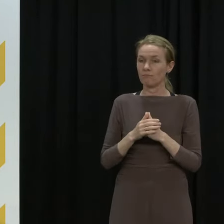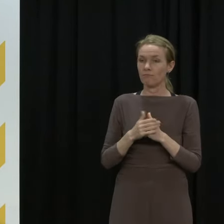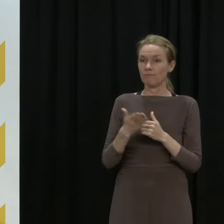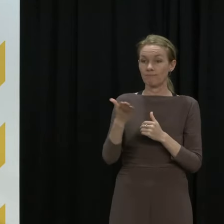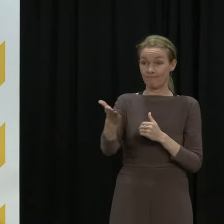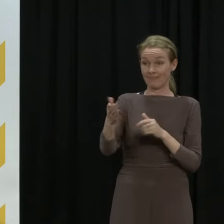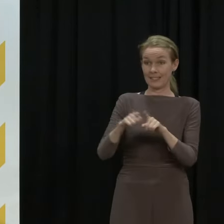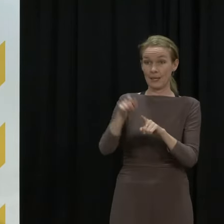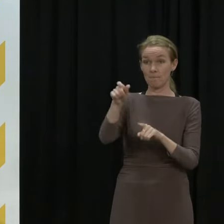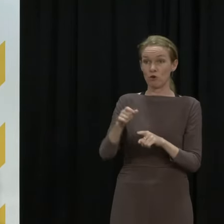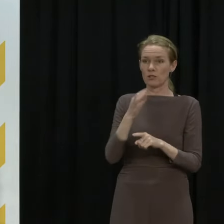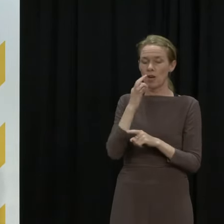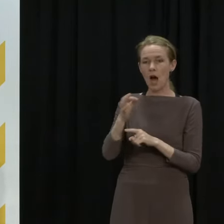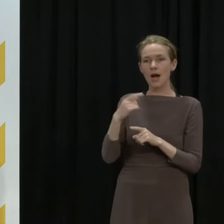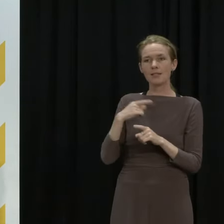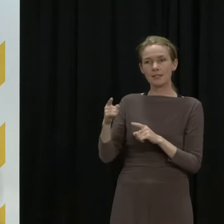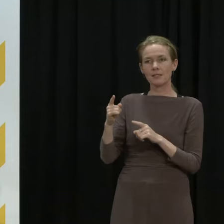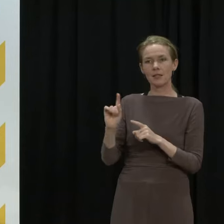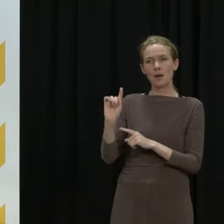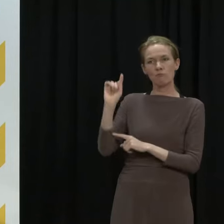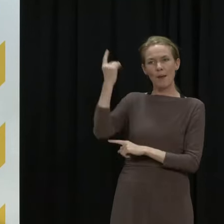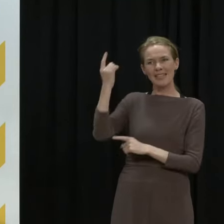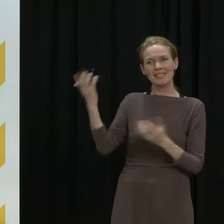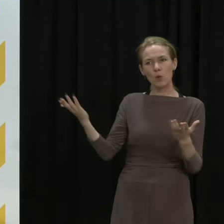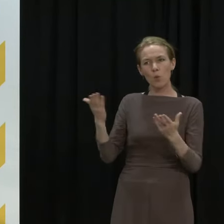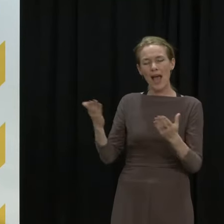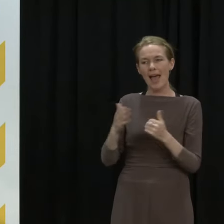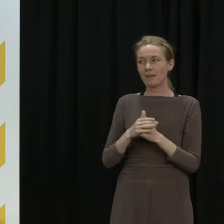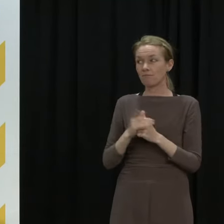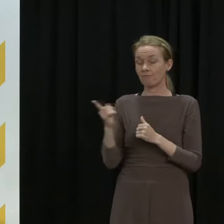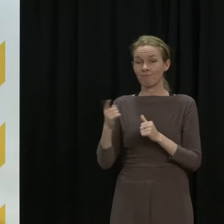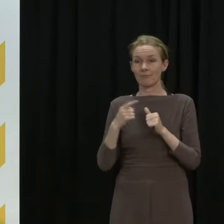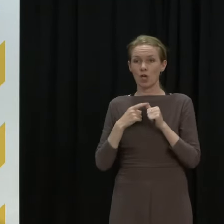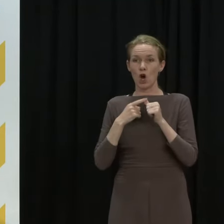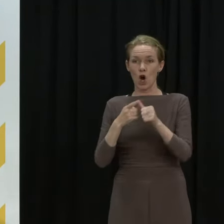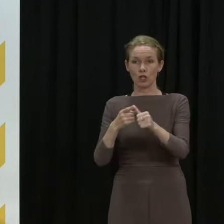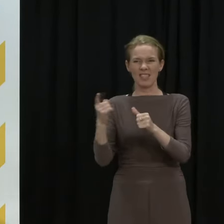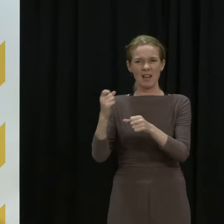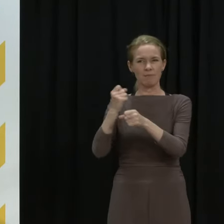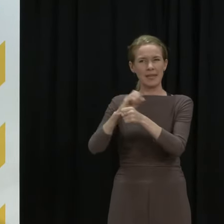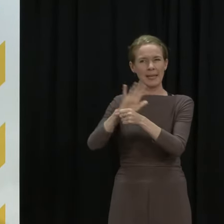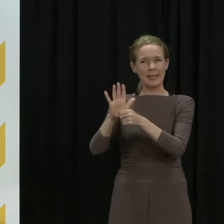and stop the spread of the virus. There is no question about that.